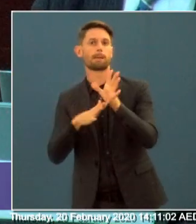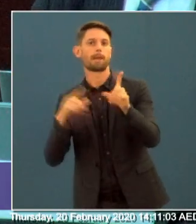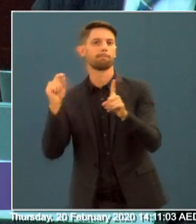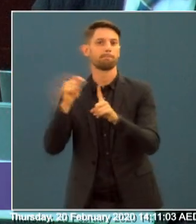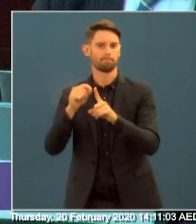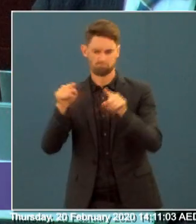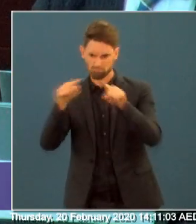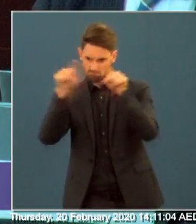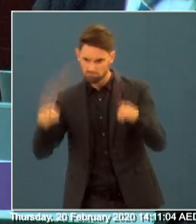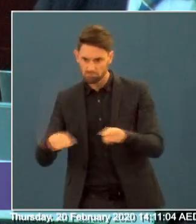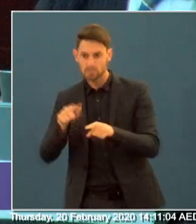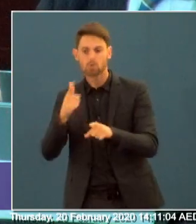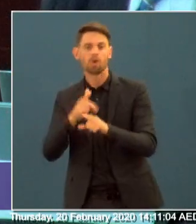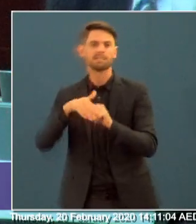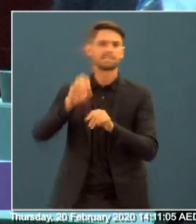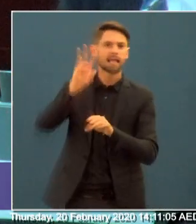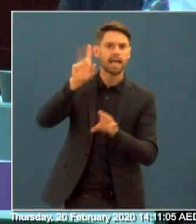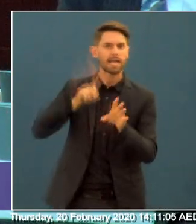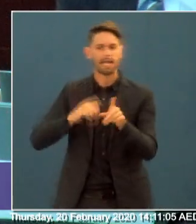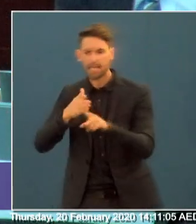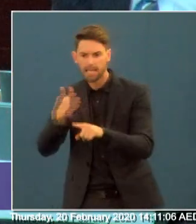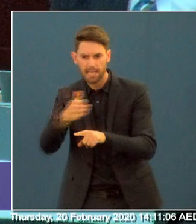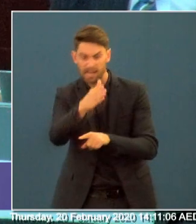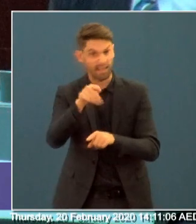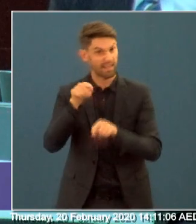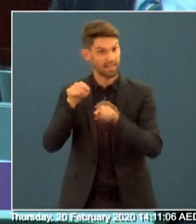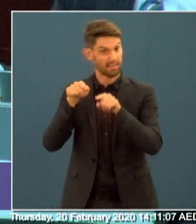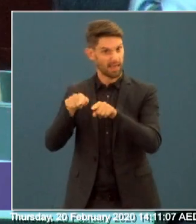are the sorts of things that you identify in the communique